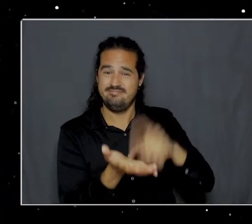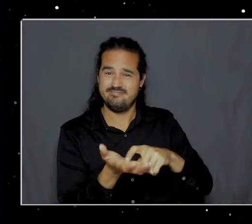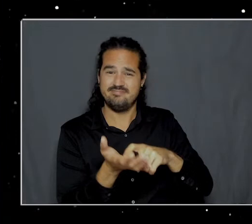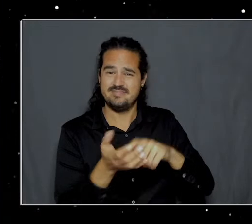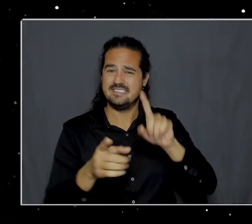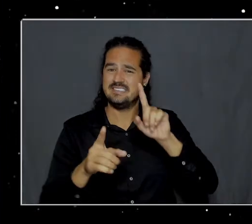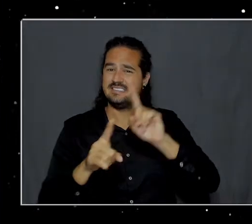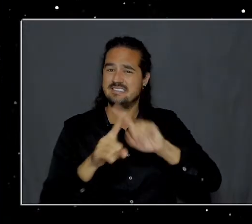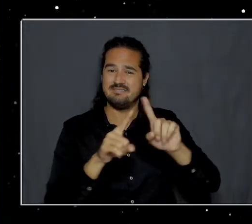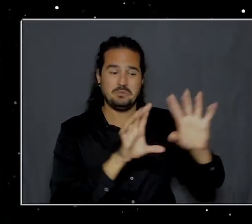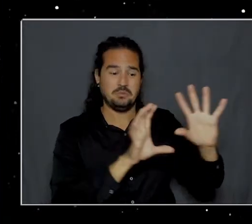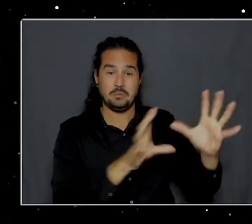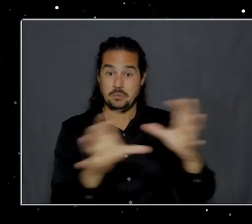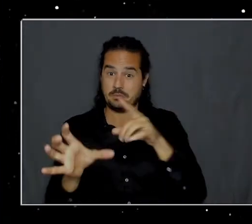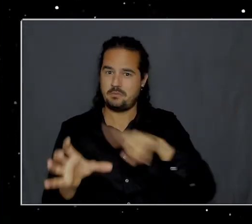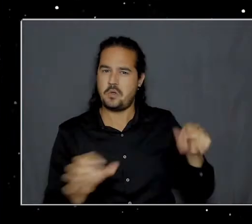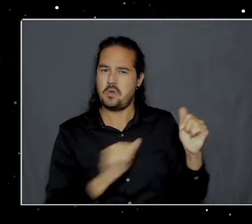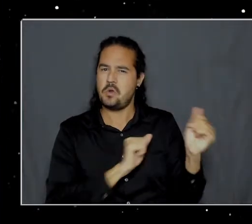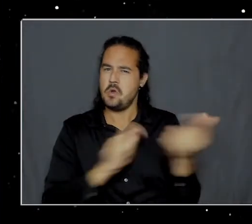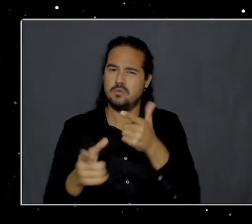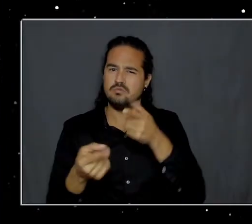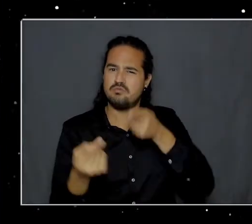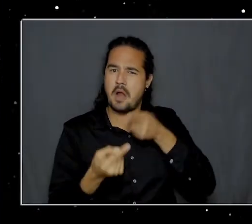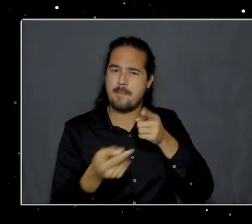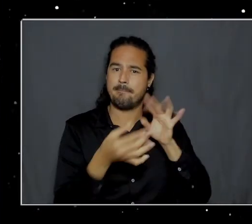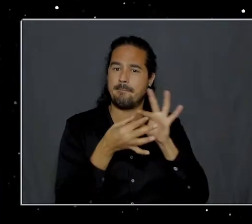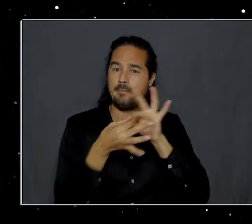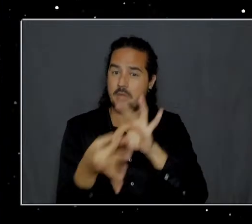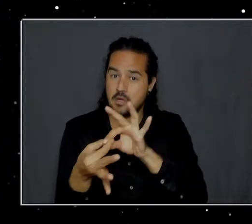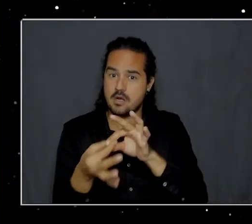ALL THESE PEOPLE ARE STRUGGLING